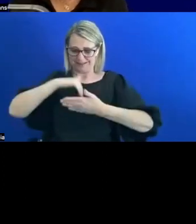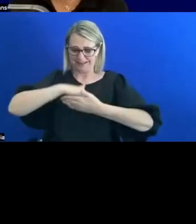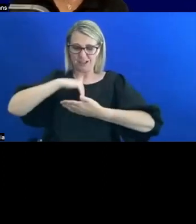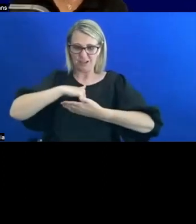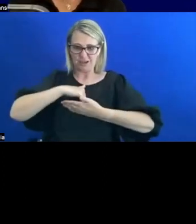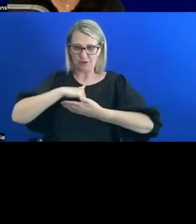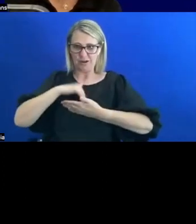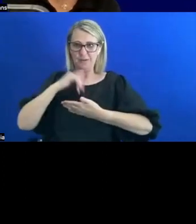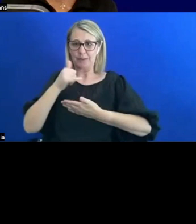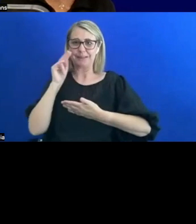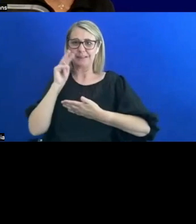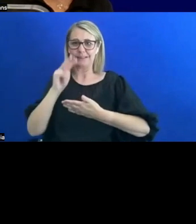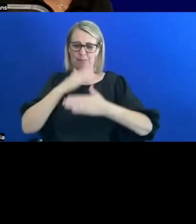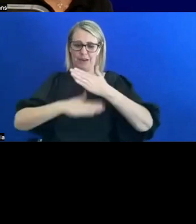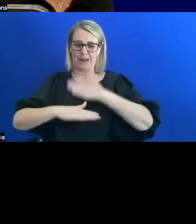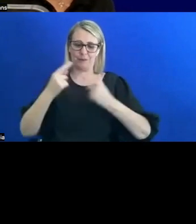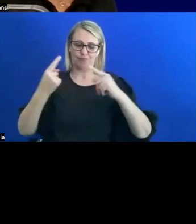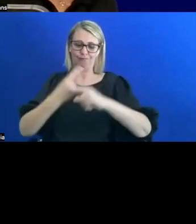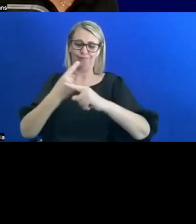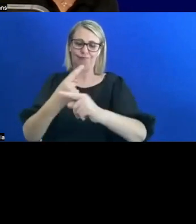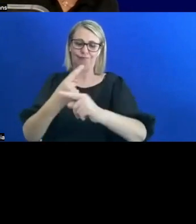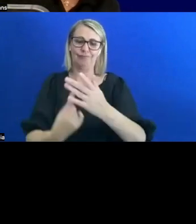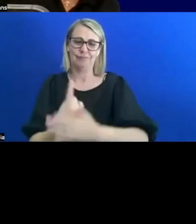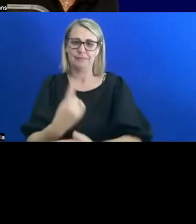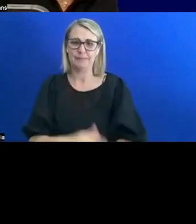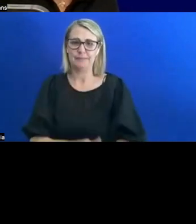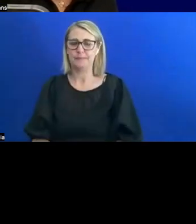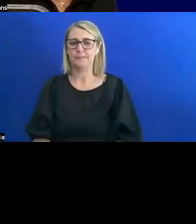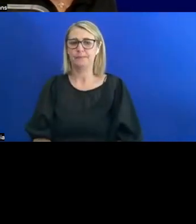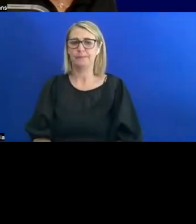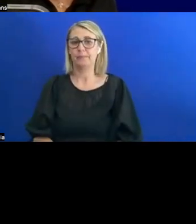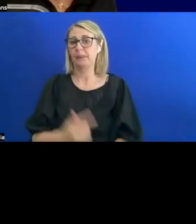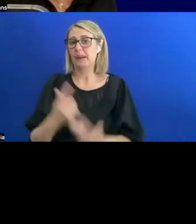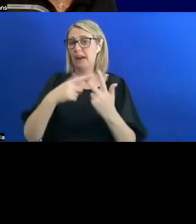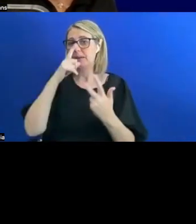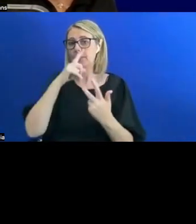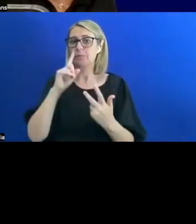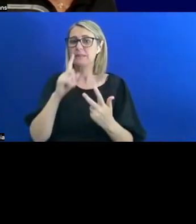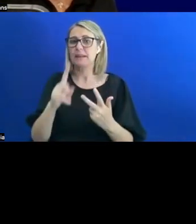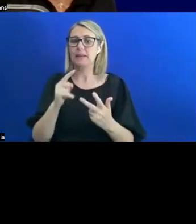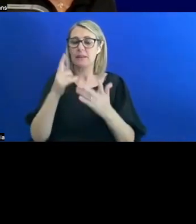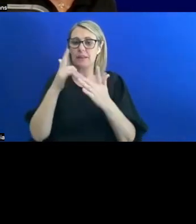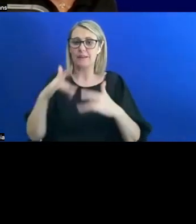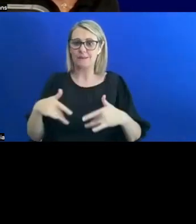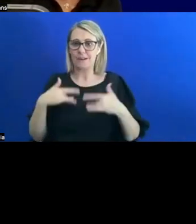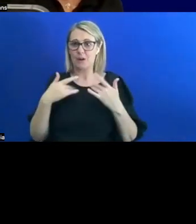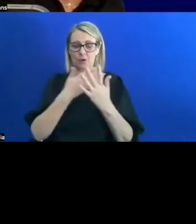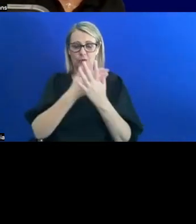behaviour changes with that. Others report that they feel so many different internal sensations